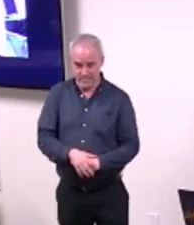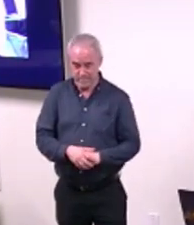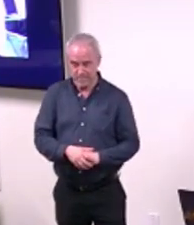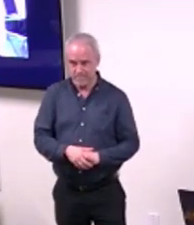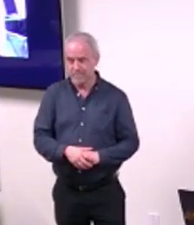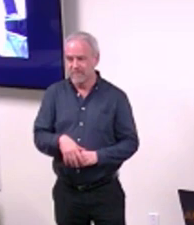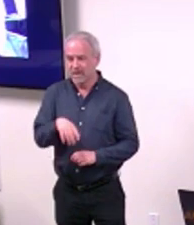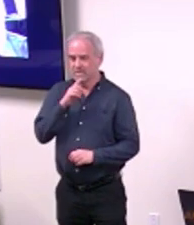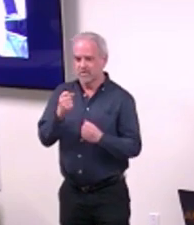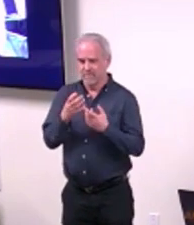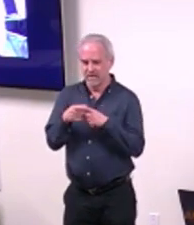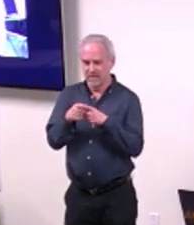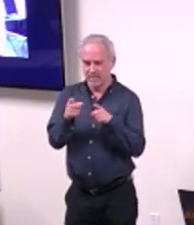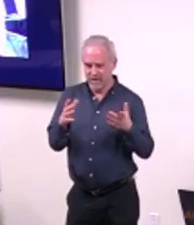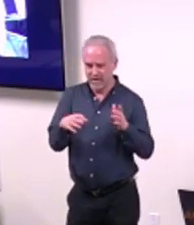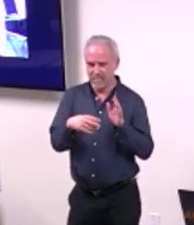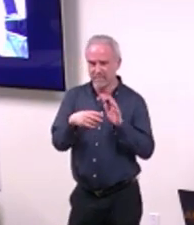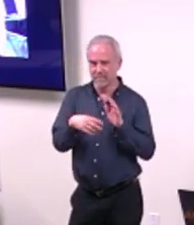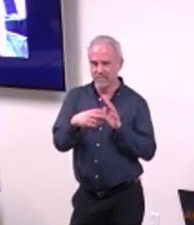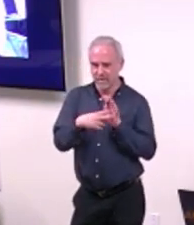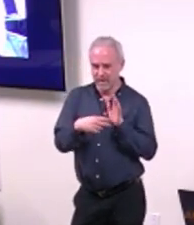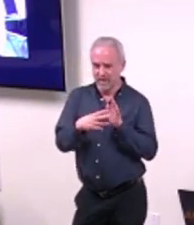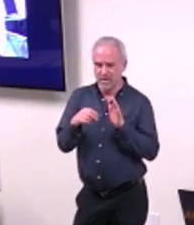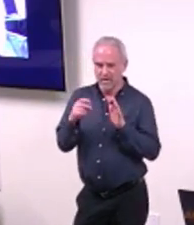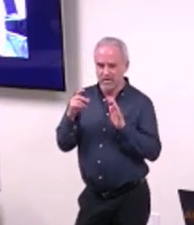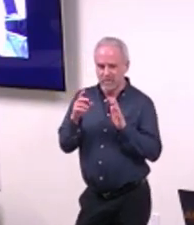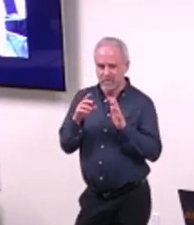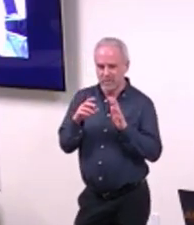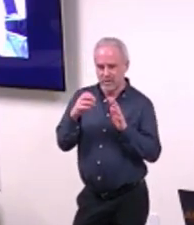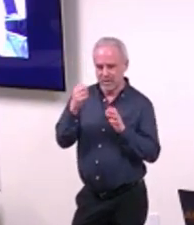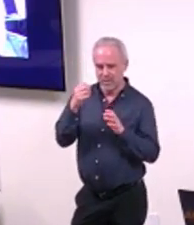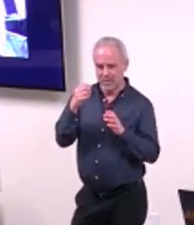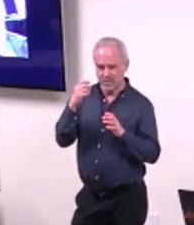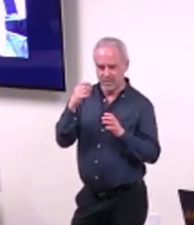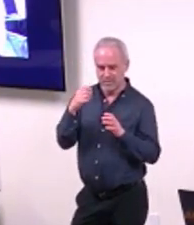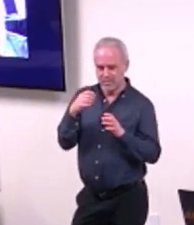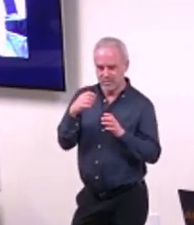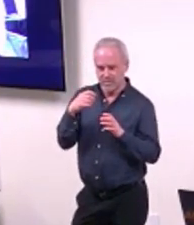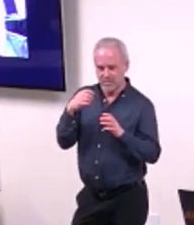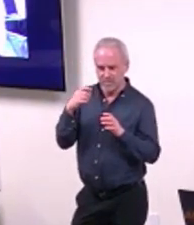The violent video of Philando Castile being murdered